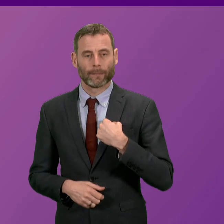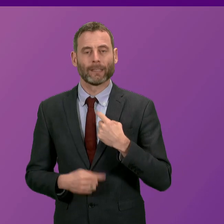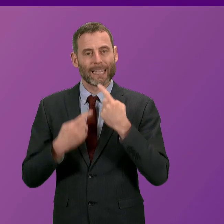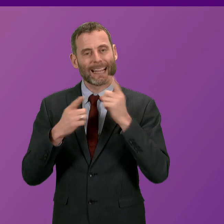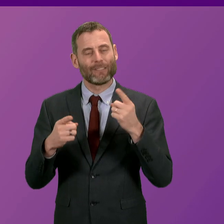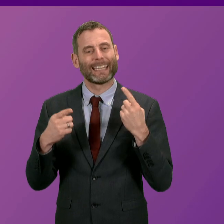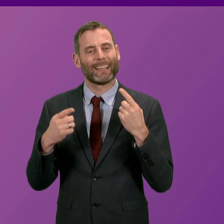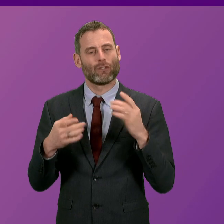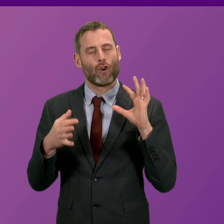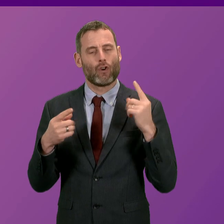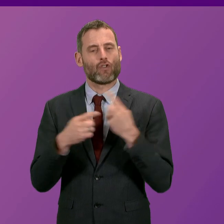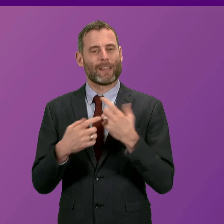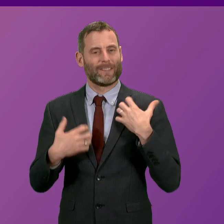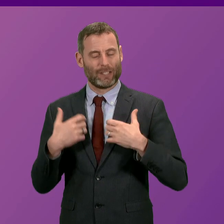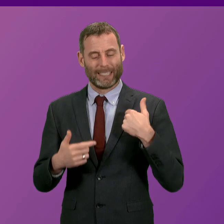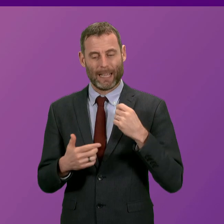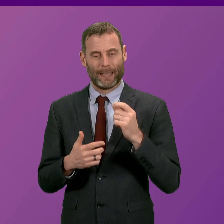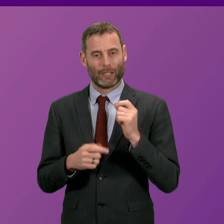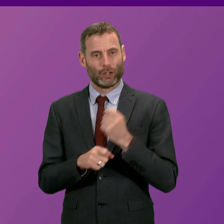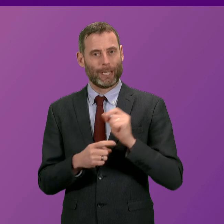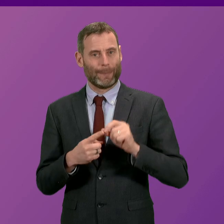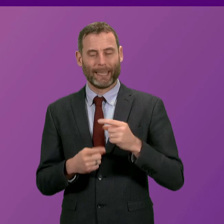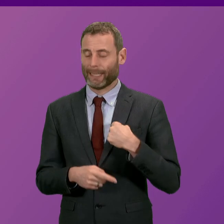According to the latest data from the Office for National Statistics, female life expectancy